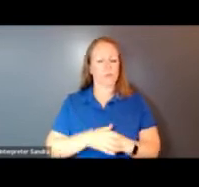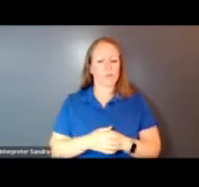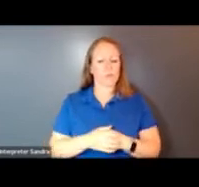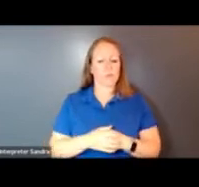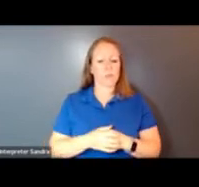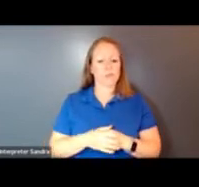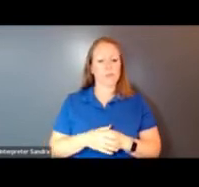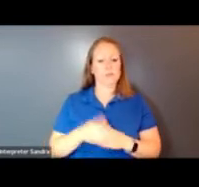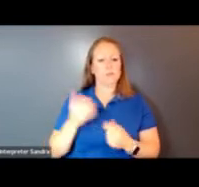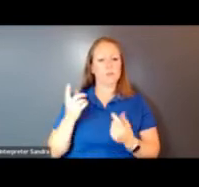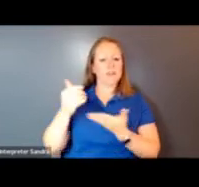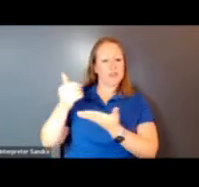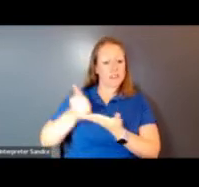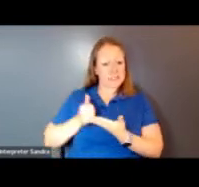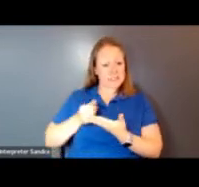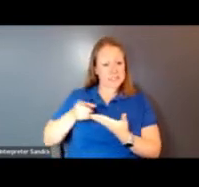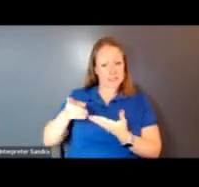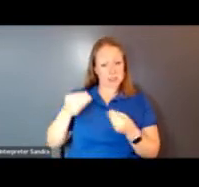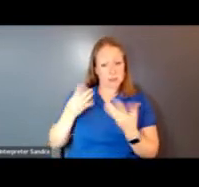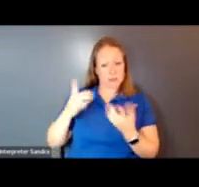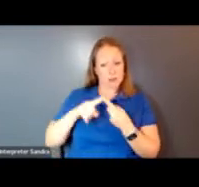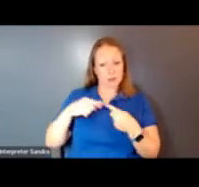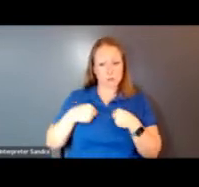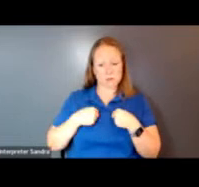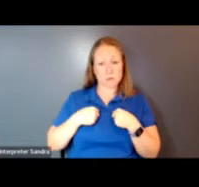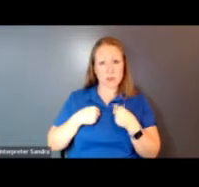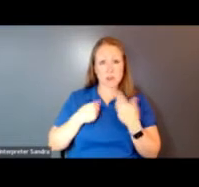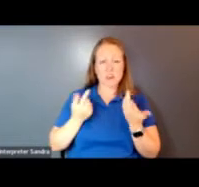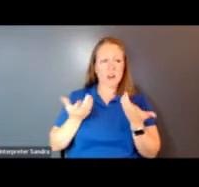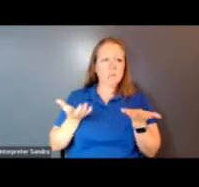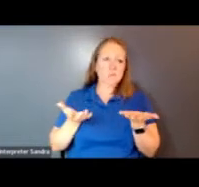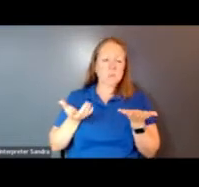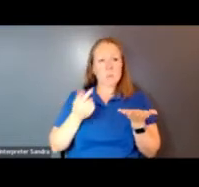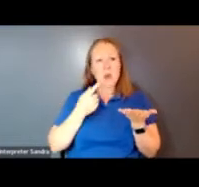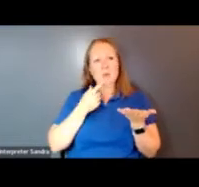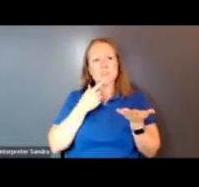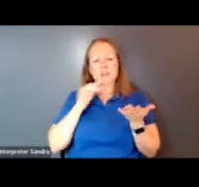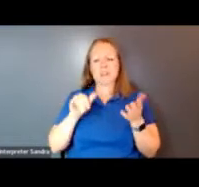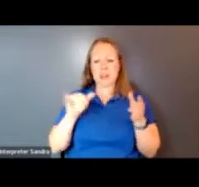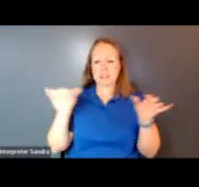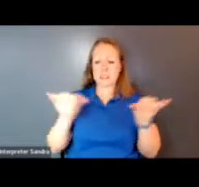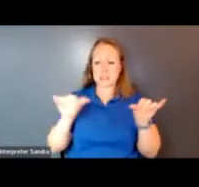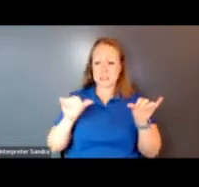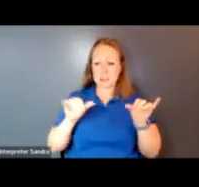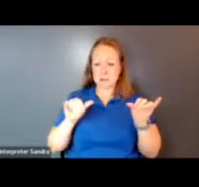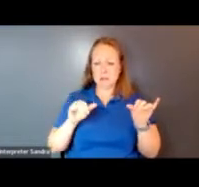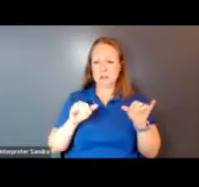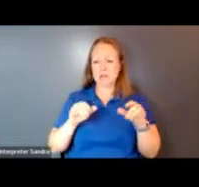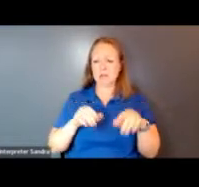provides to me similar to Erica's experience and there's a